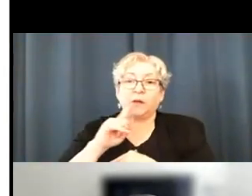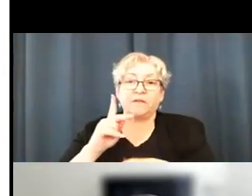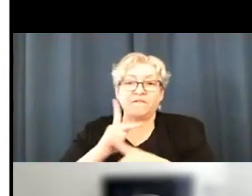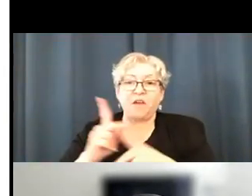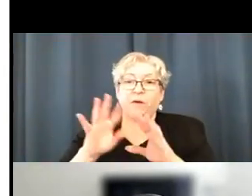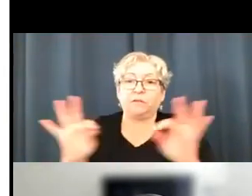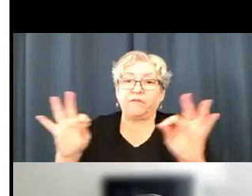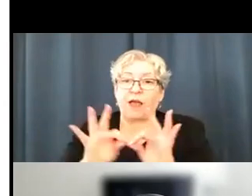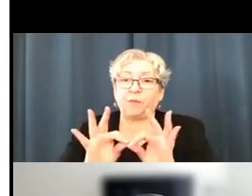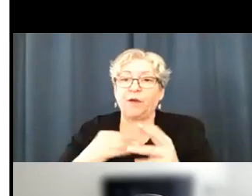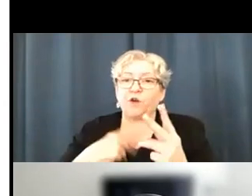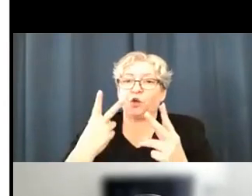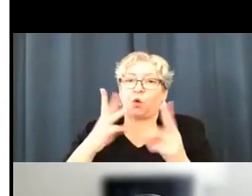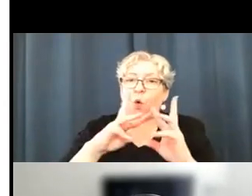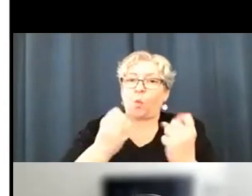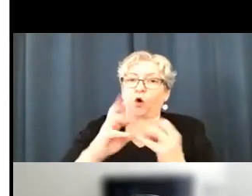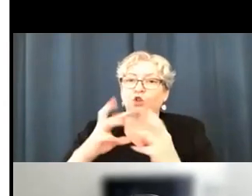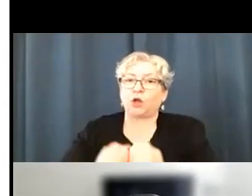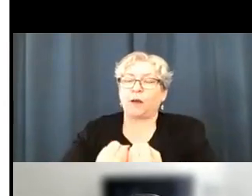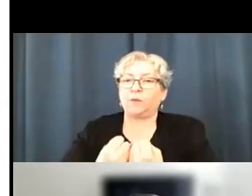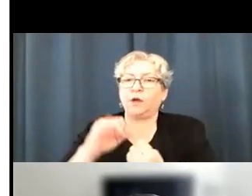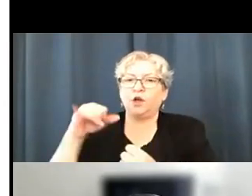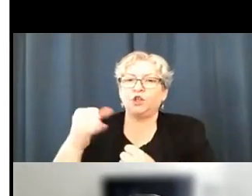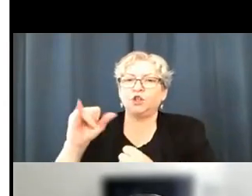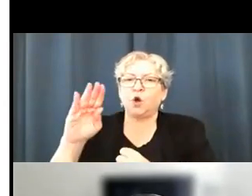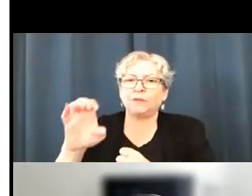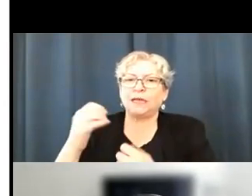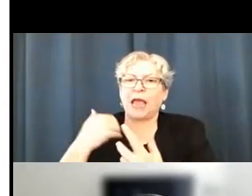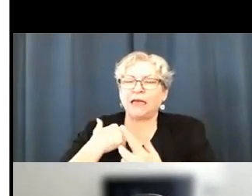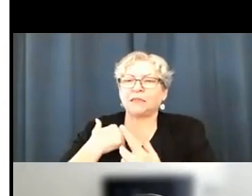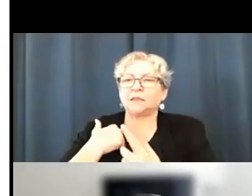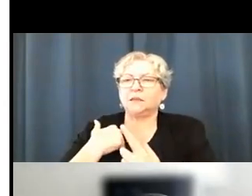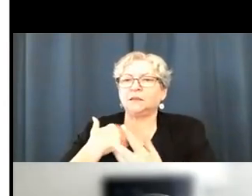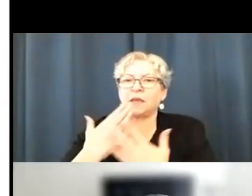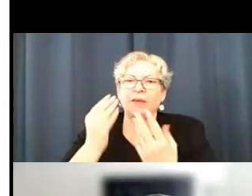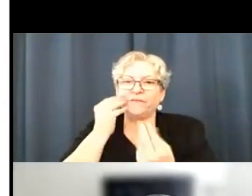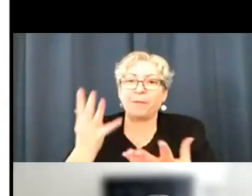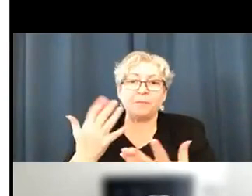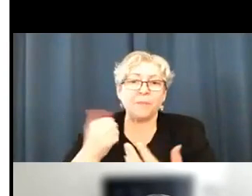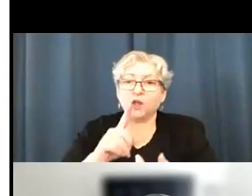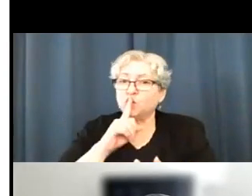We're gonna have two workshop opportunities. And I think Josie probably has some information on this. I'm not sure exactly when they're gonna be scheduled,